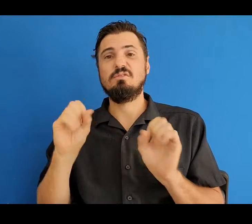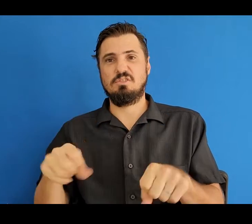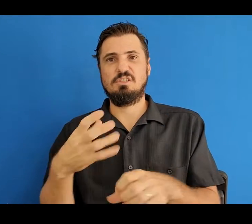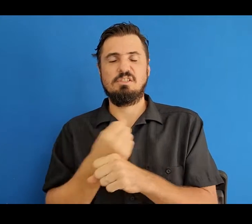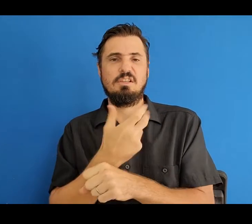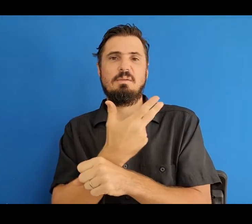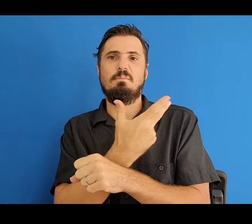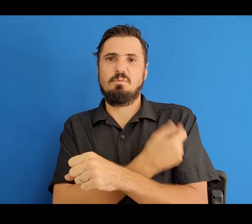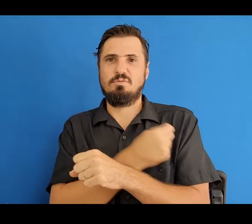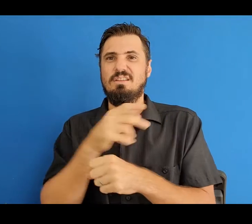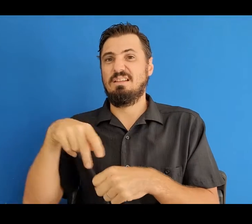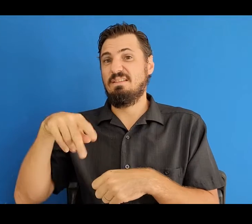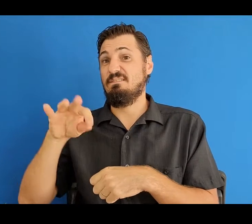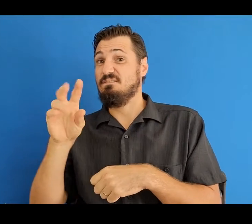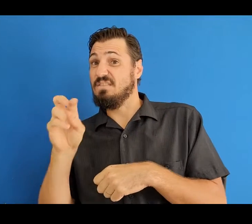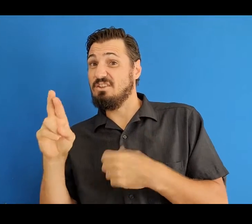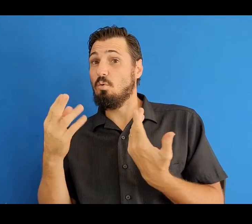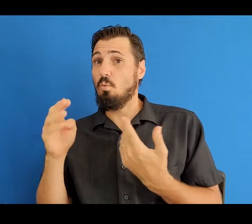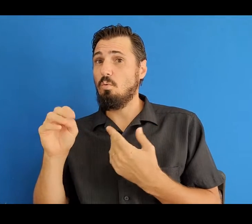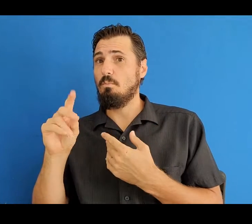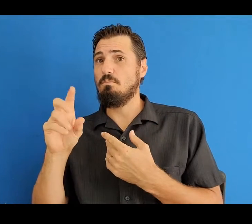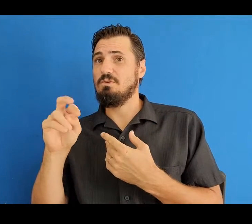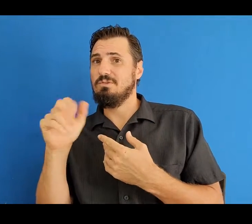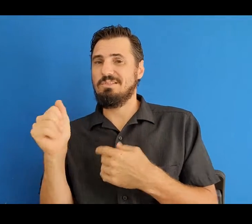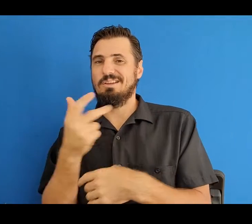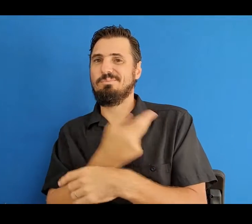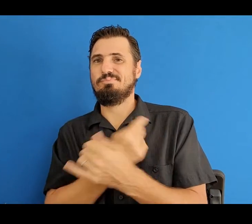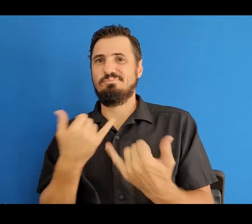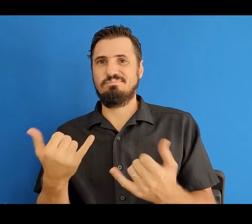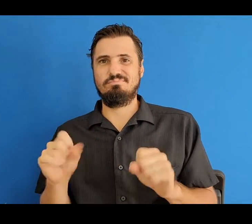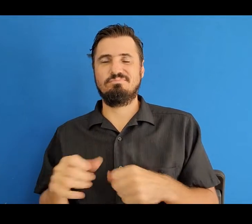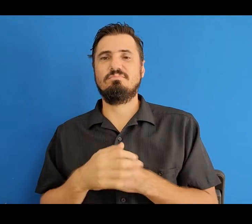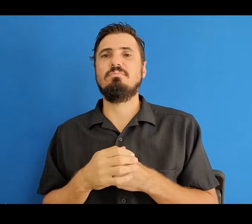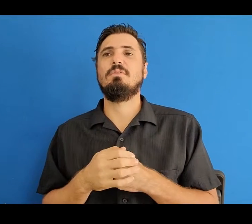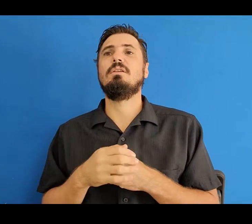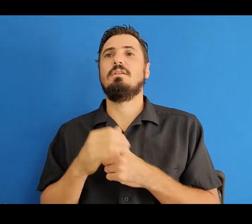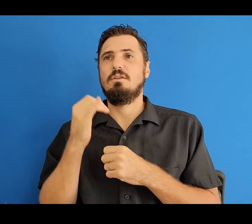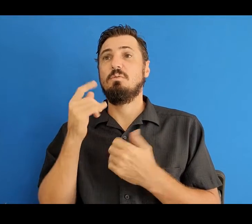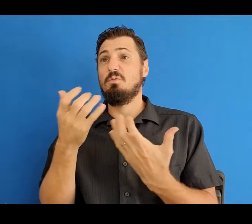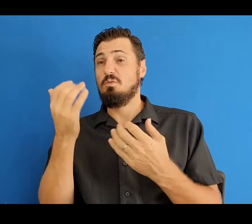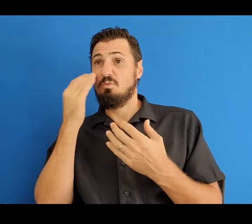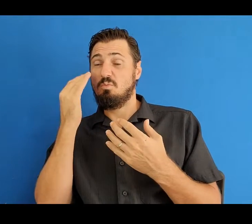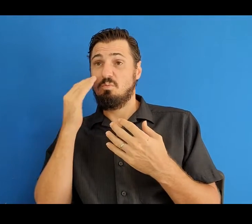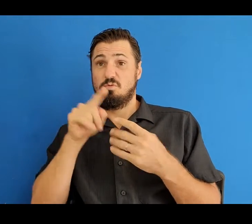Pfizer or Moderna now For a full list of locations, visit Kauai.gov/vaccine.